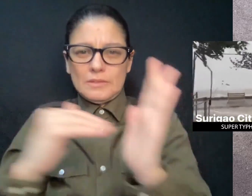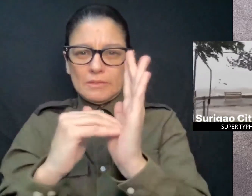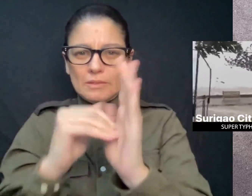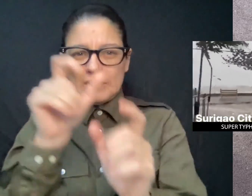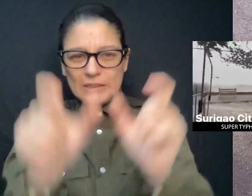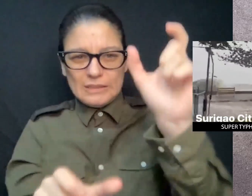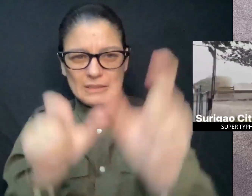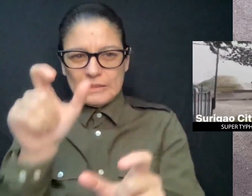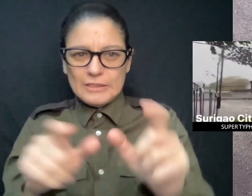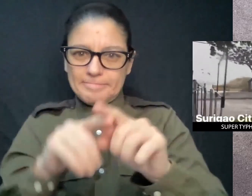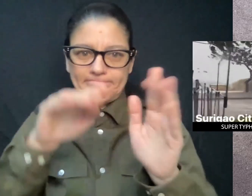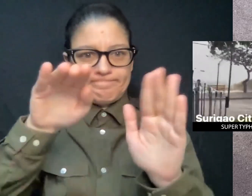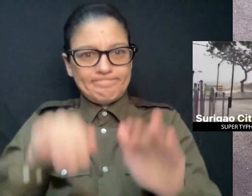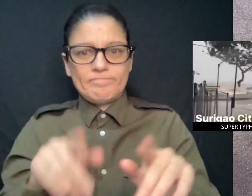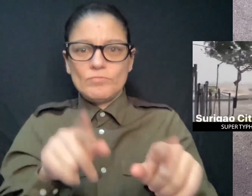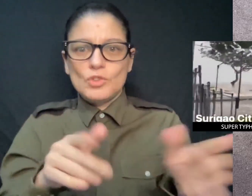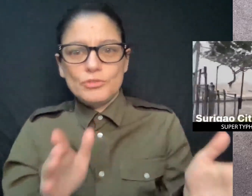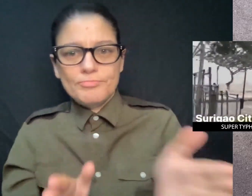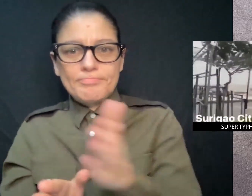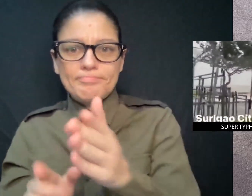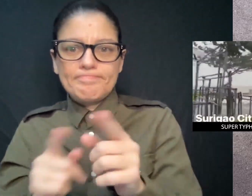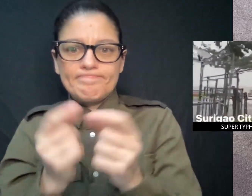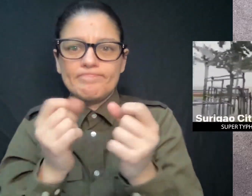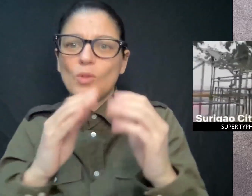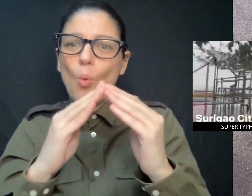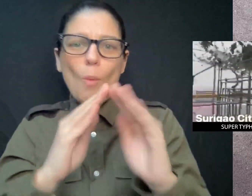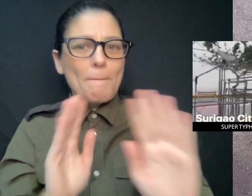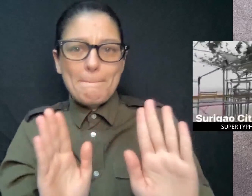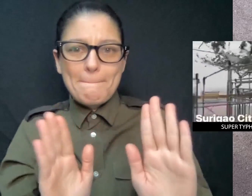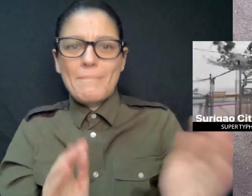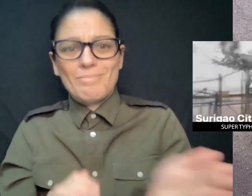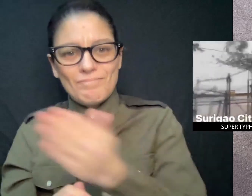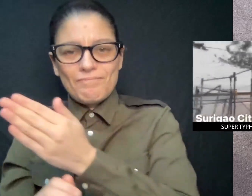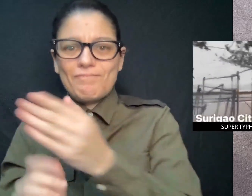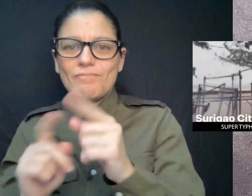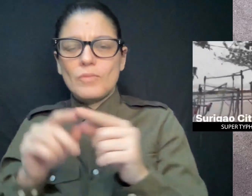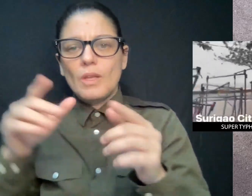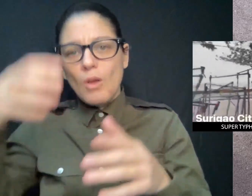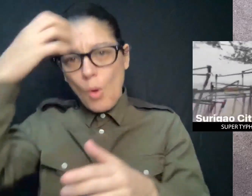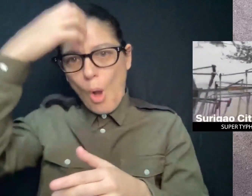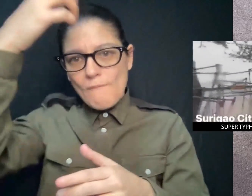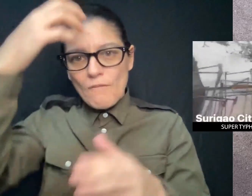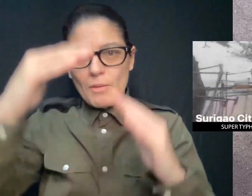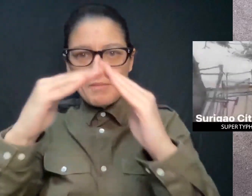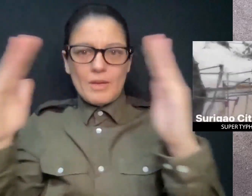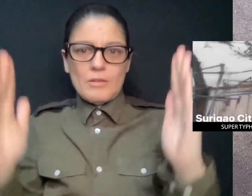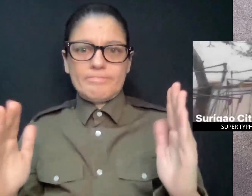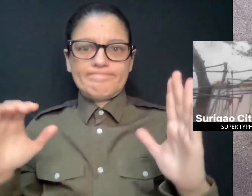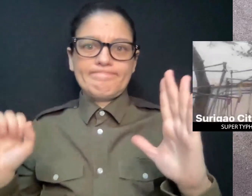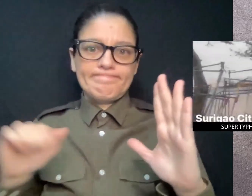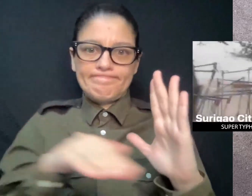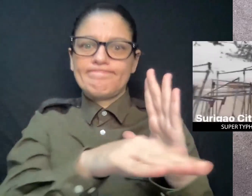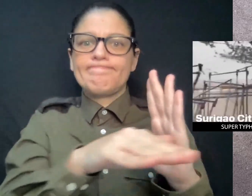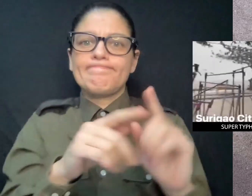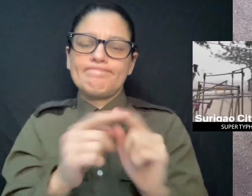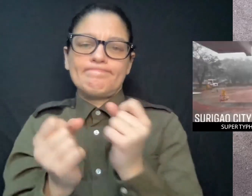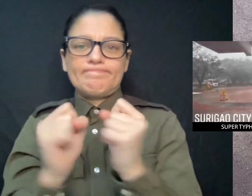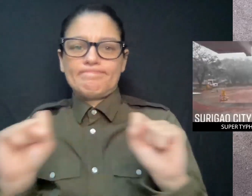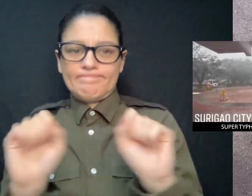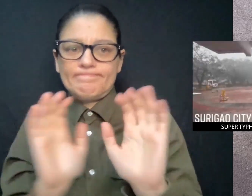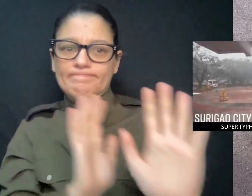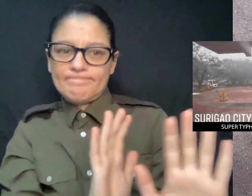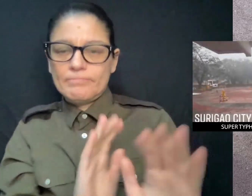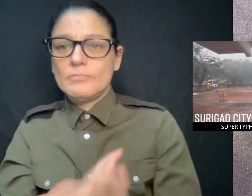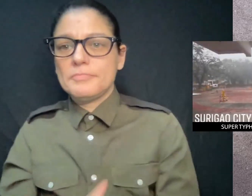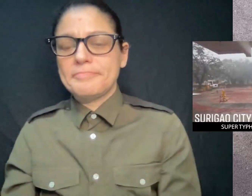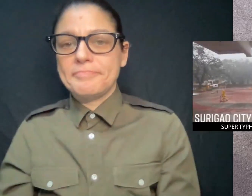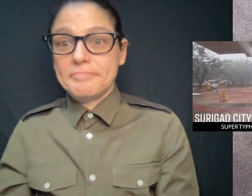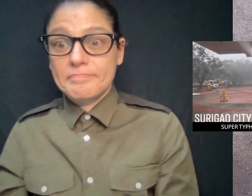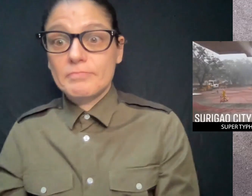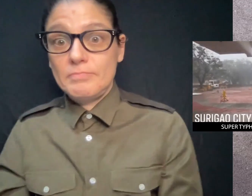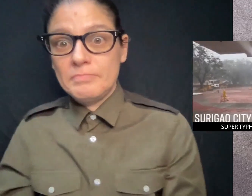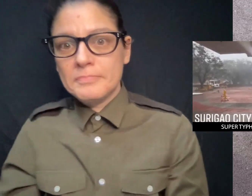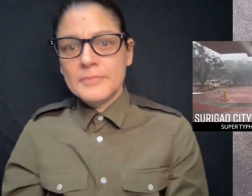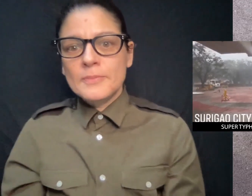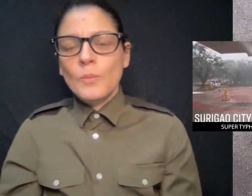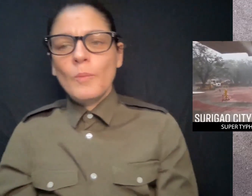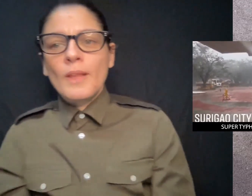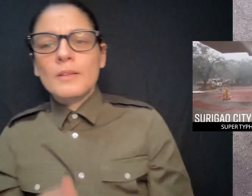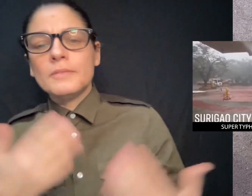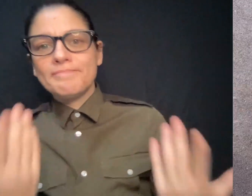and hundreds of thousands of people have been evacuated from their homes to government shelters